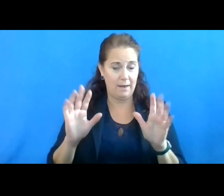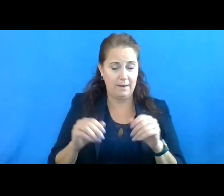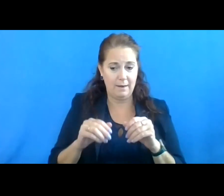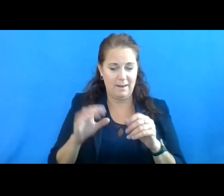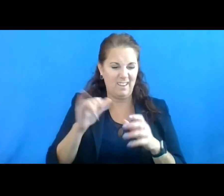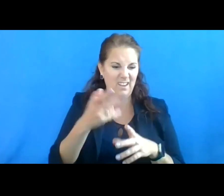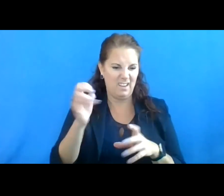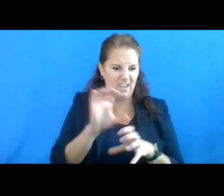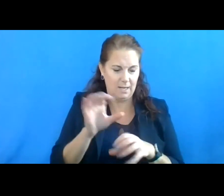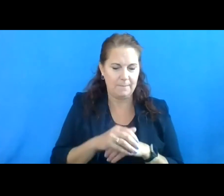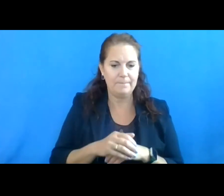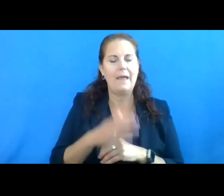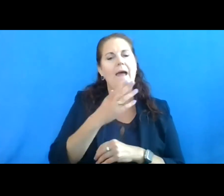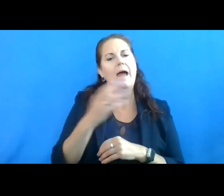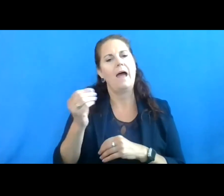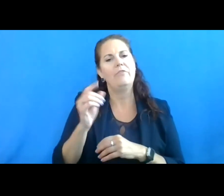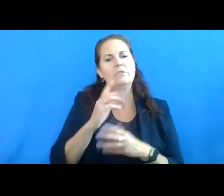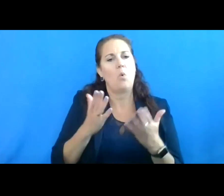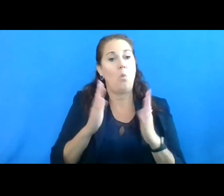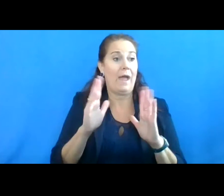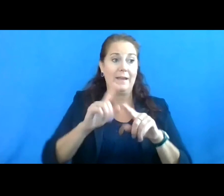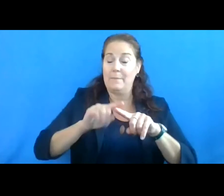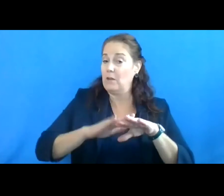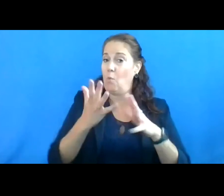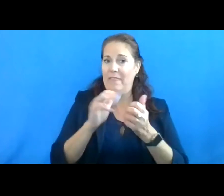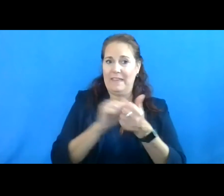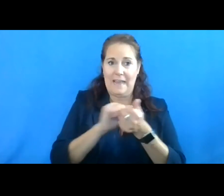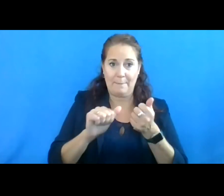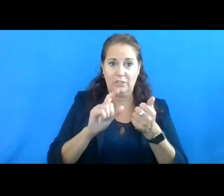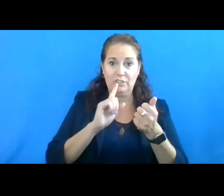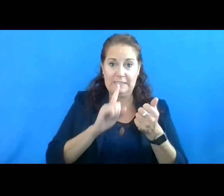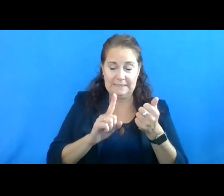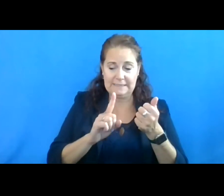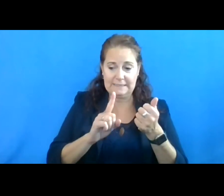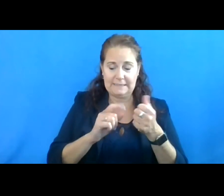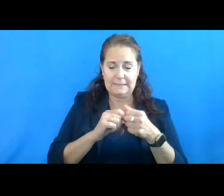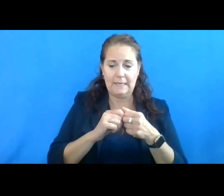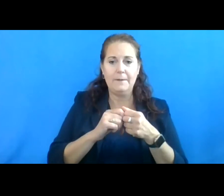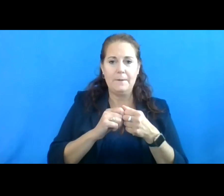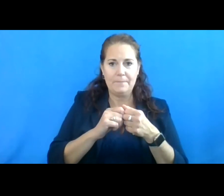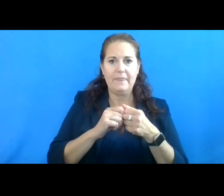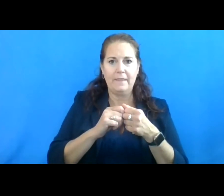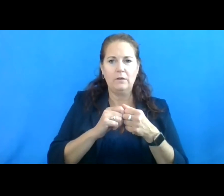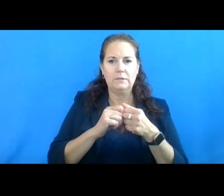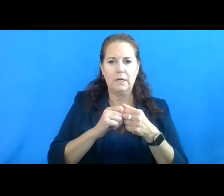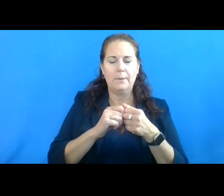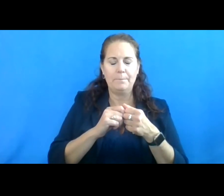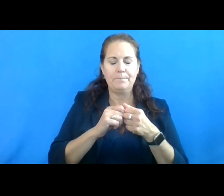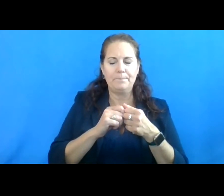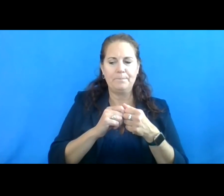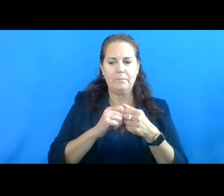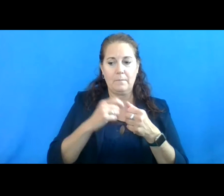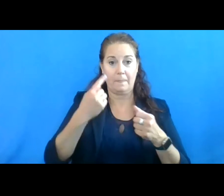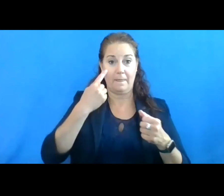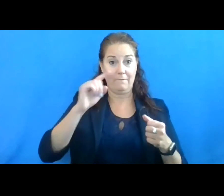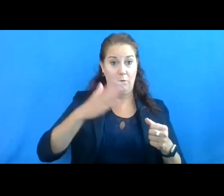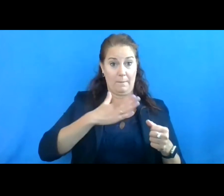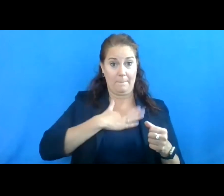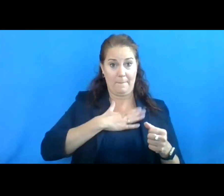And then there's a way depending on what the damage is, so for my father he wanted to be